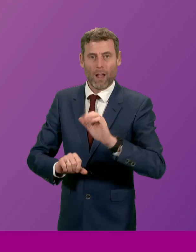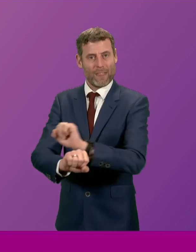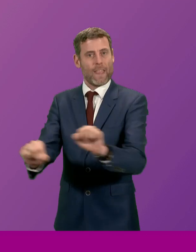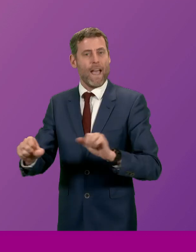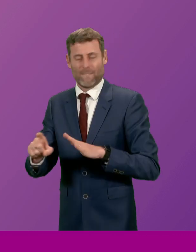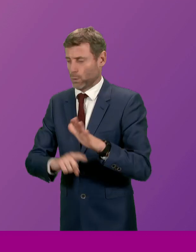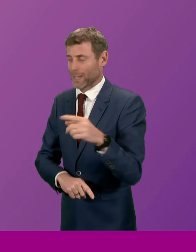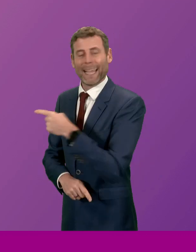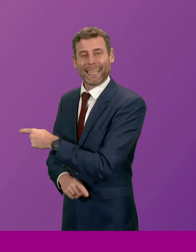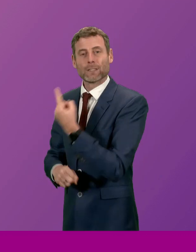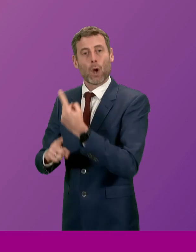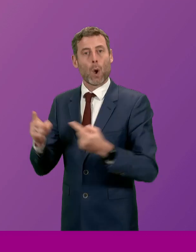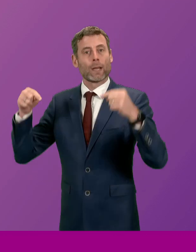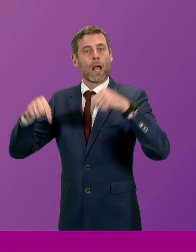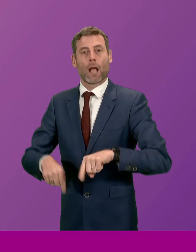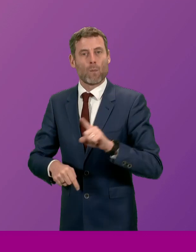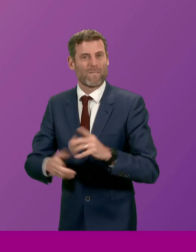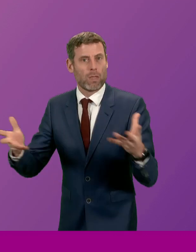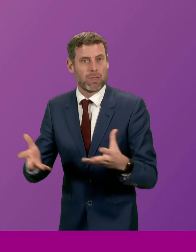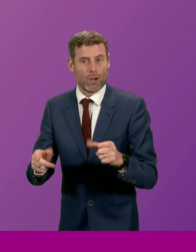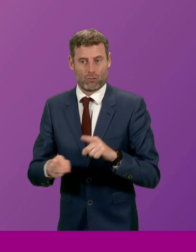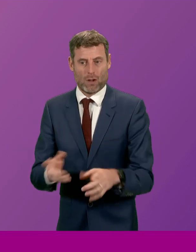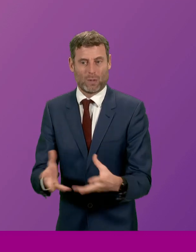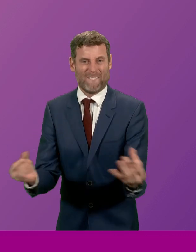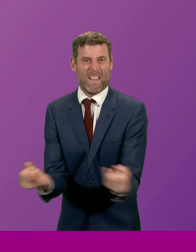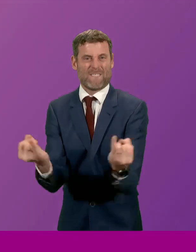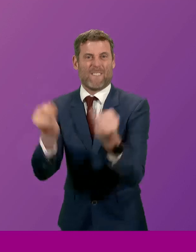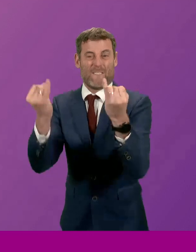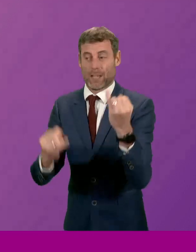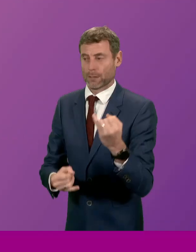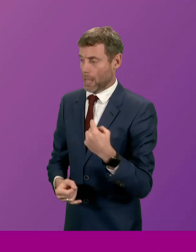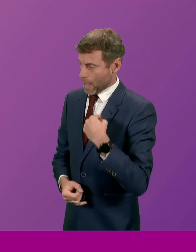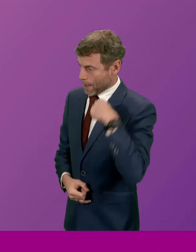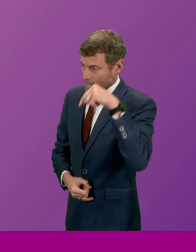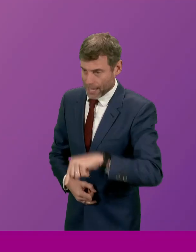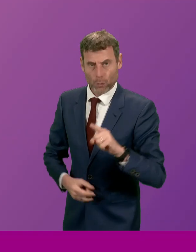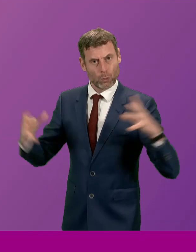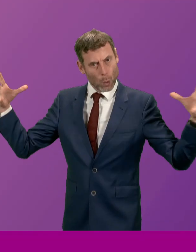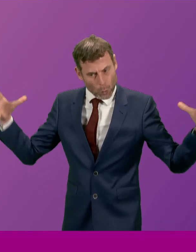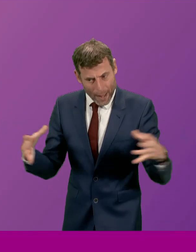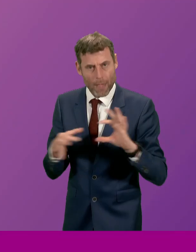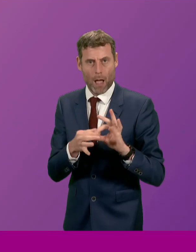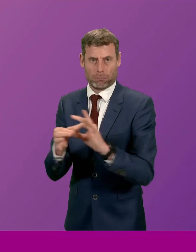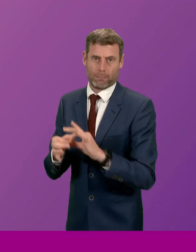He is here only to support division; I am here to bring people together.